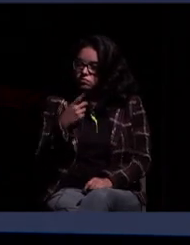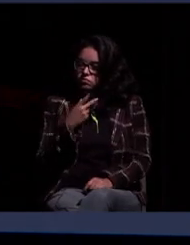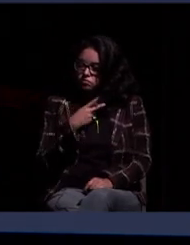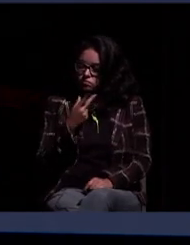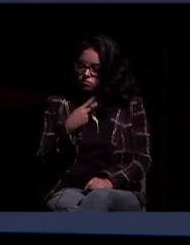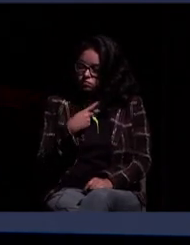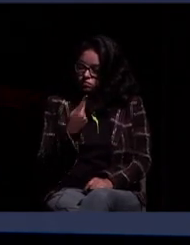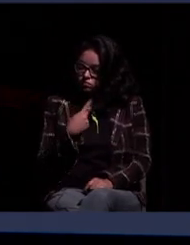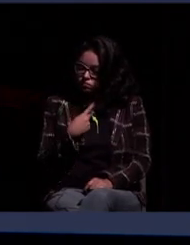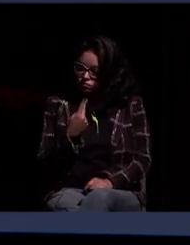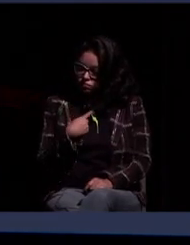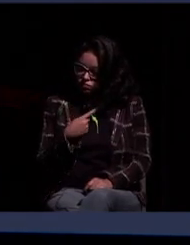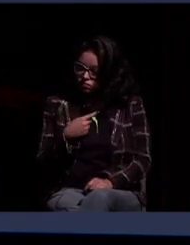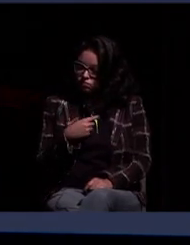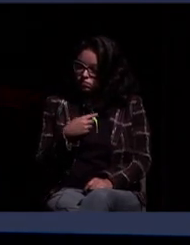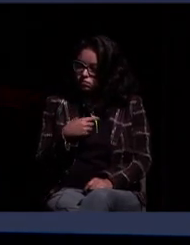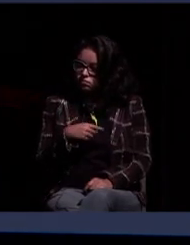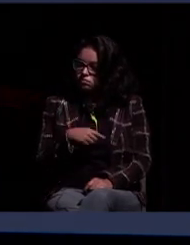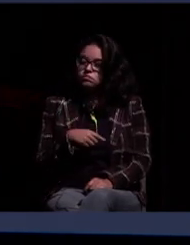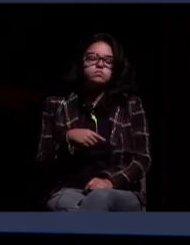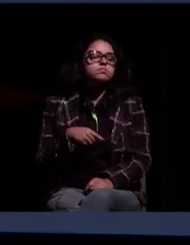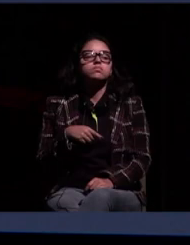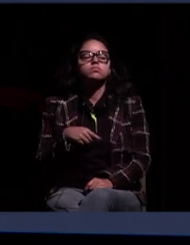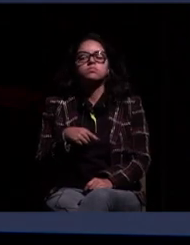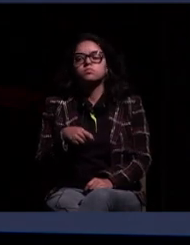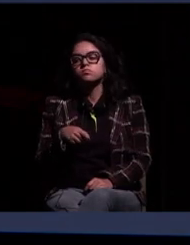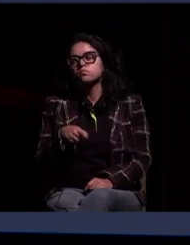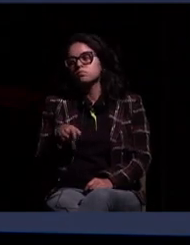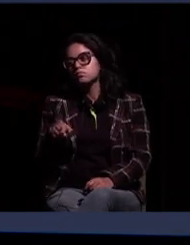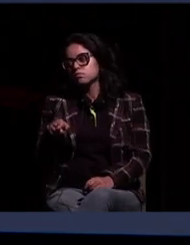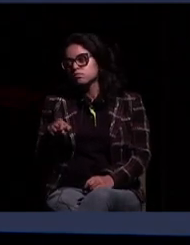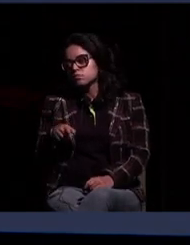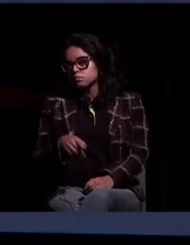this is not a prerogative exclusive to anthropology or ethnography -